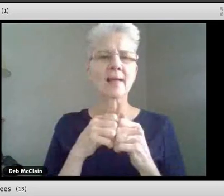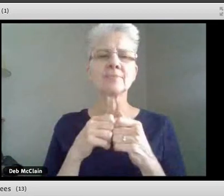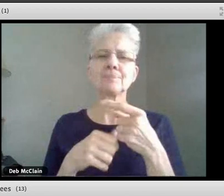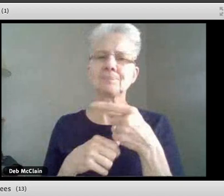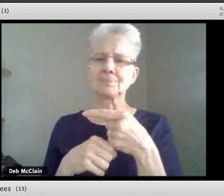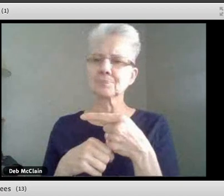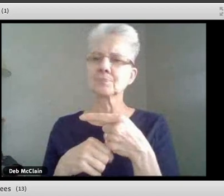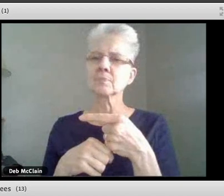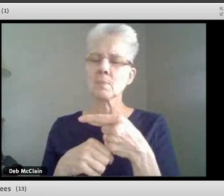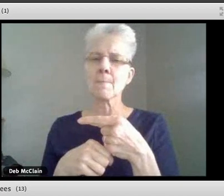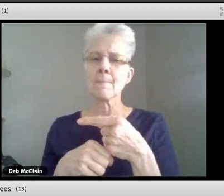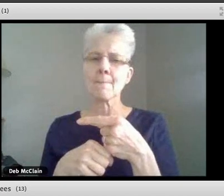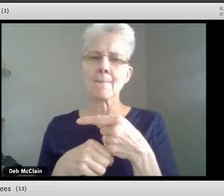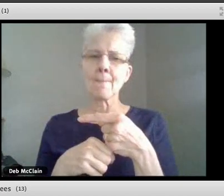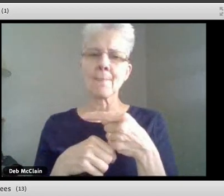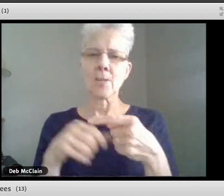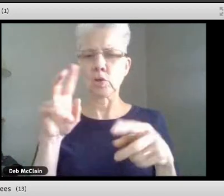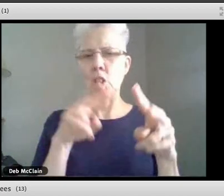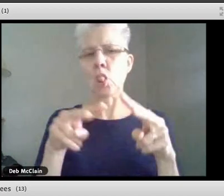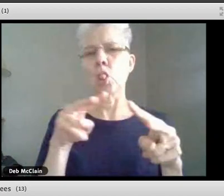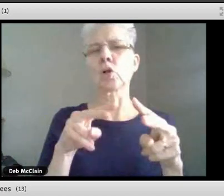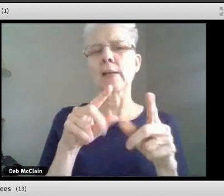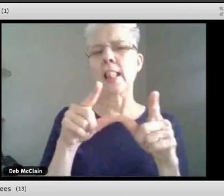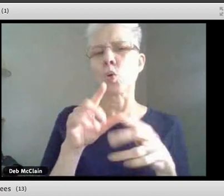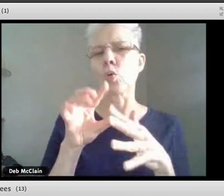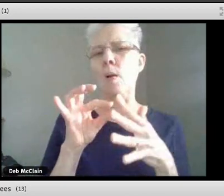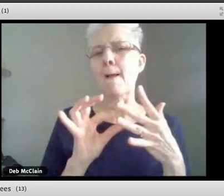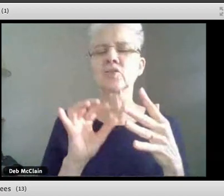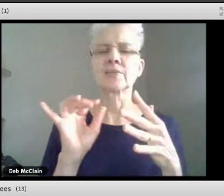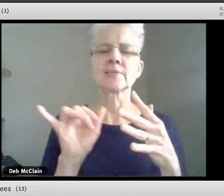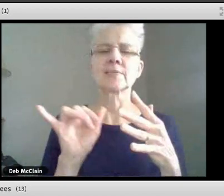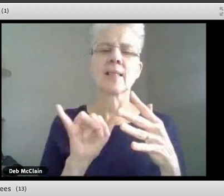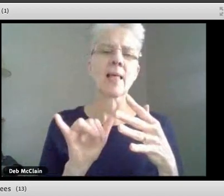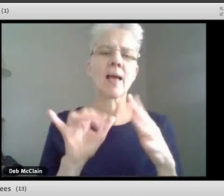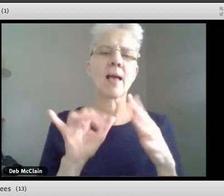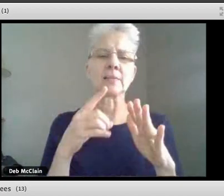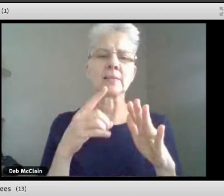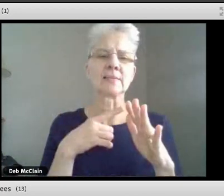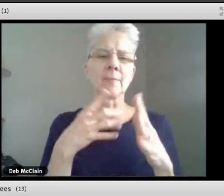like our fabulous Deb here, but, again, Camtasia, YouTube, volunteers.